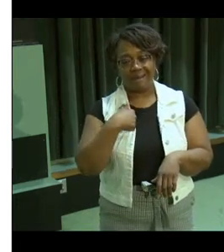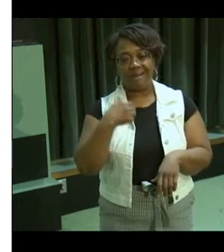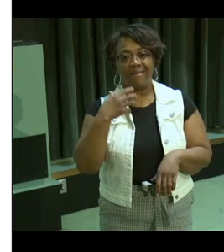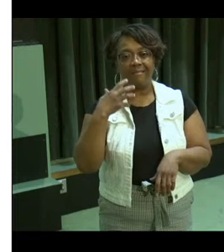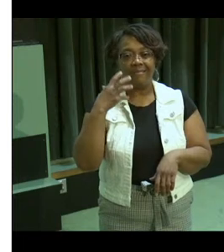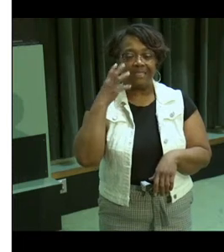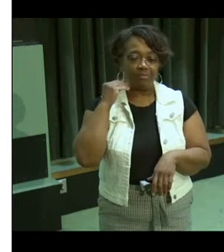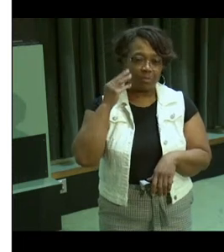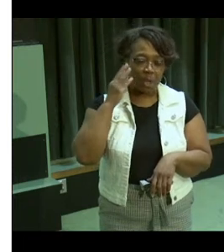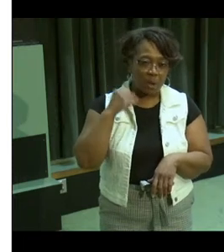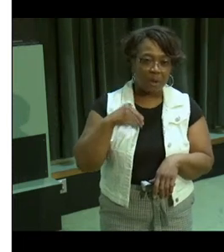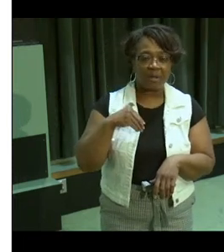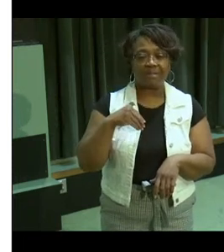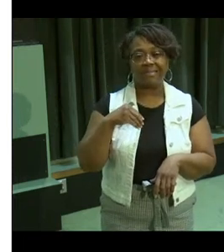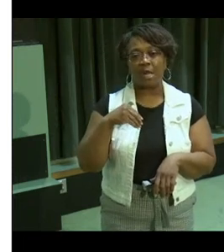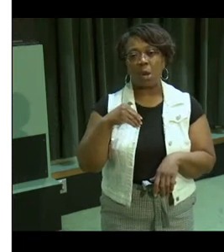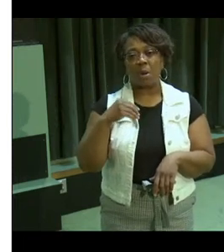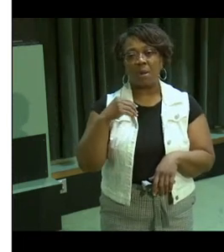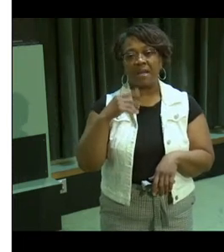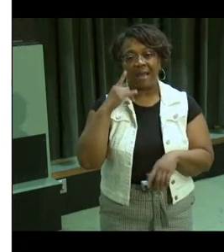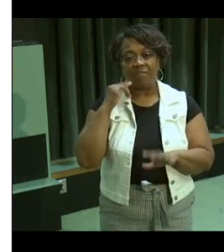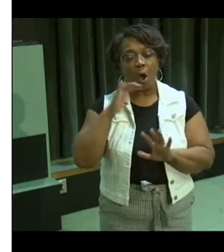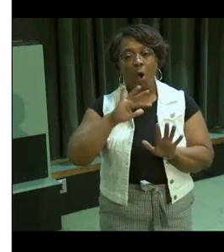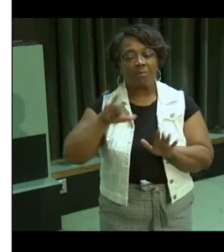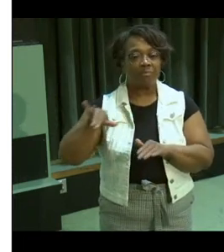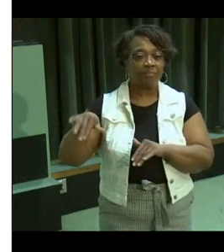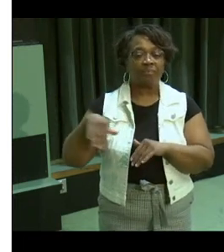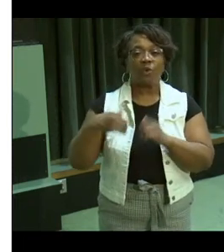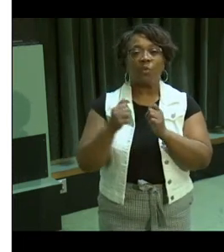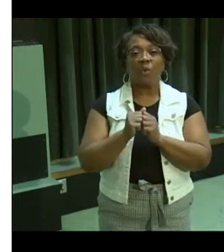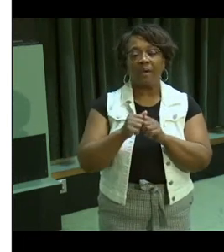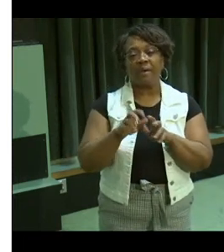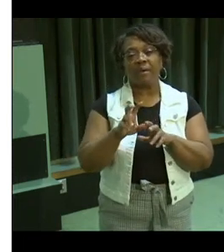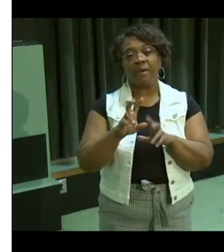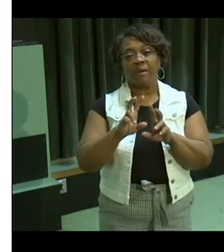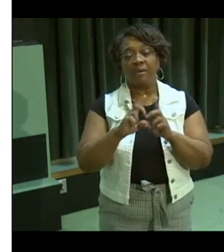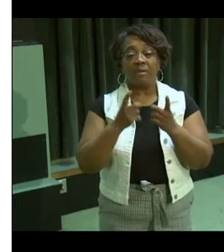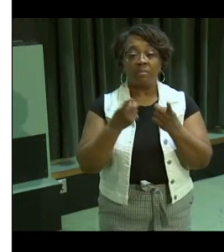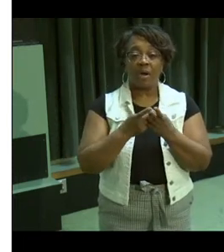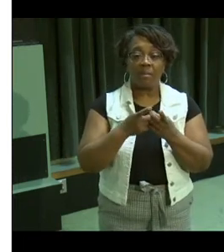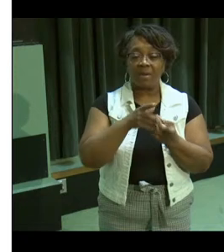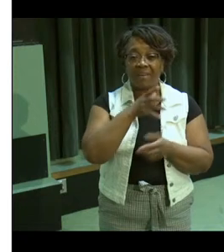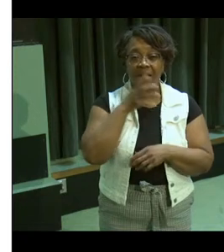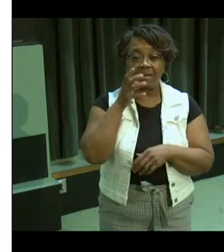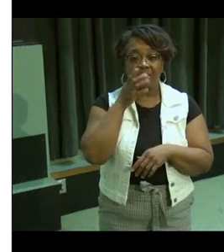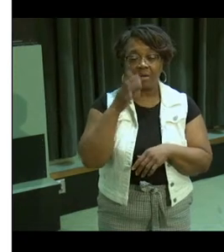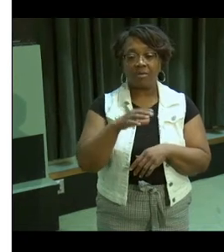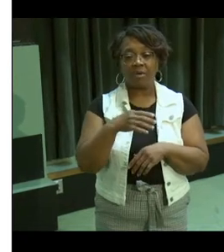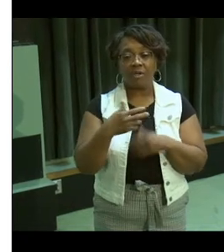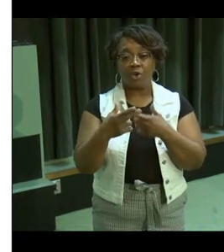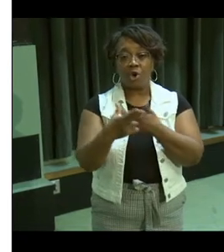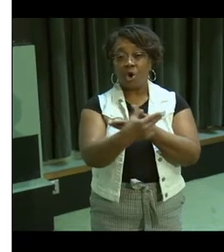the opportunity to do in, in California. I'm sorry, with